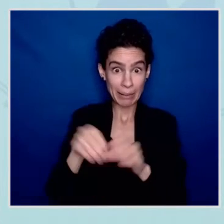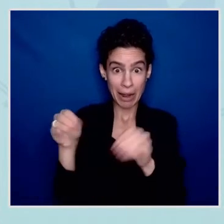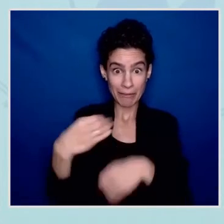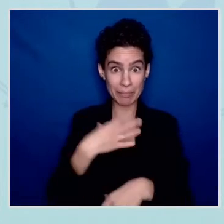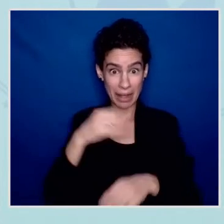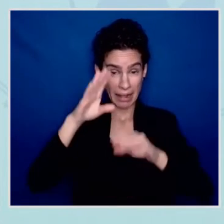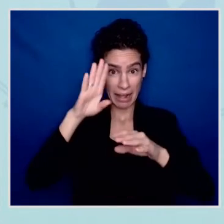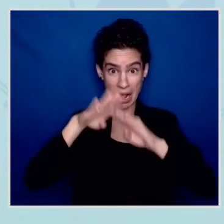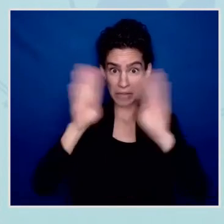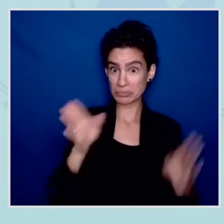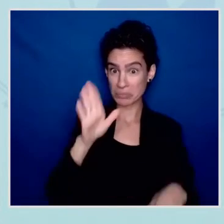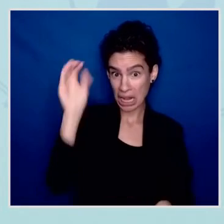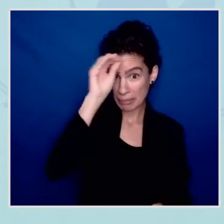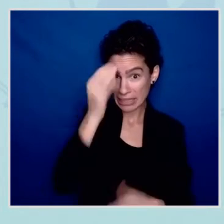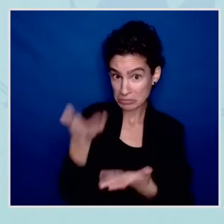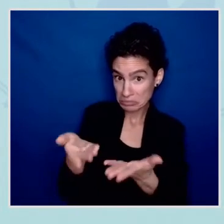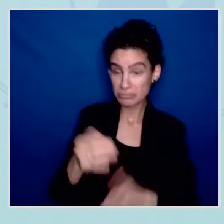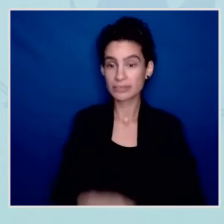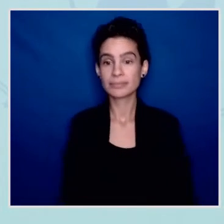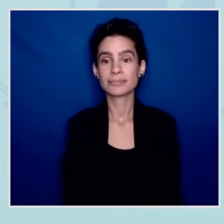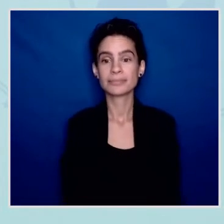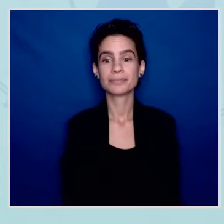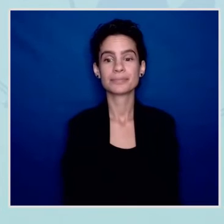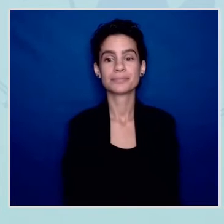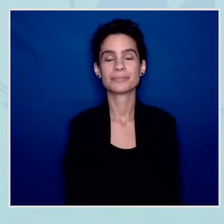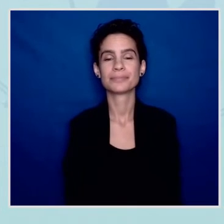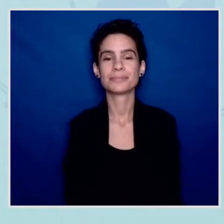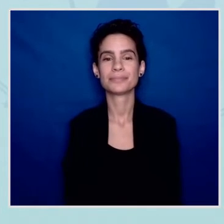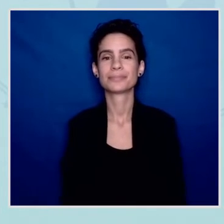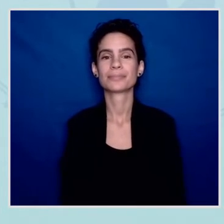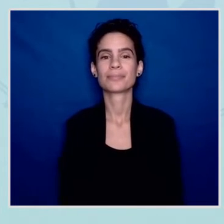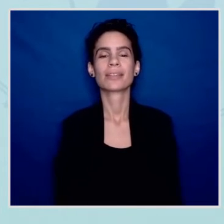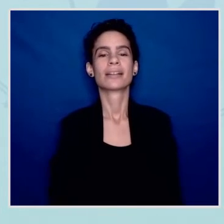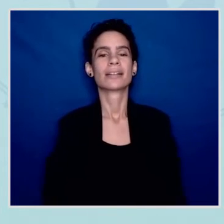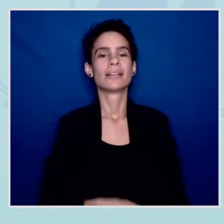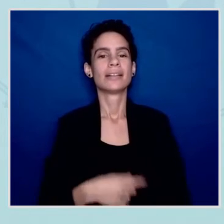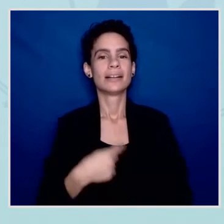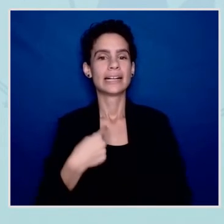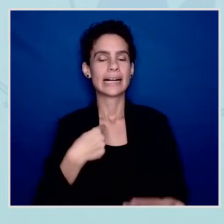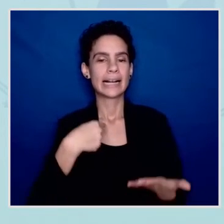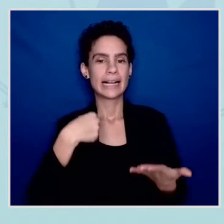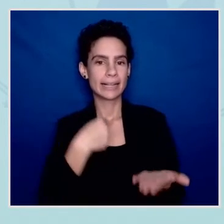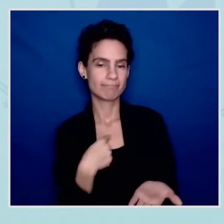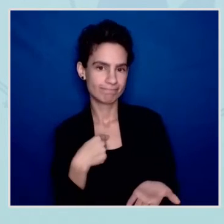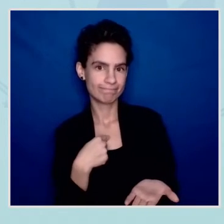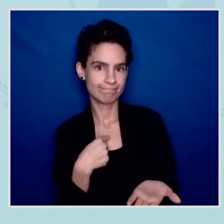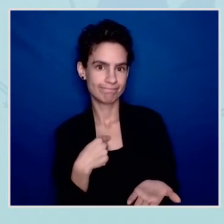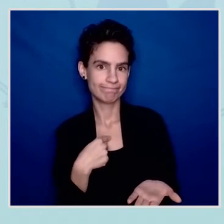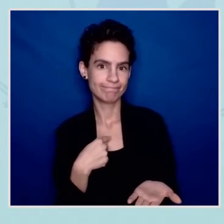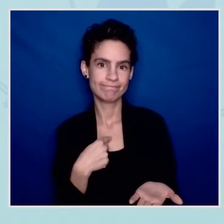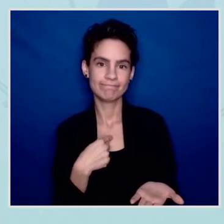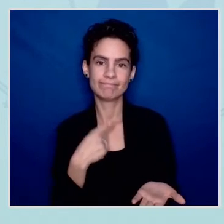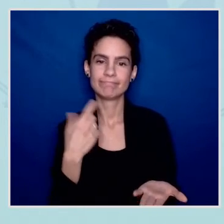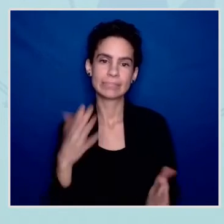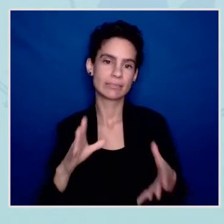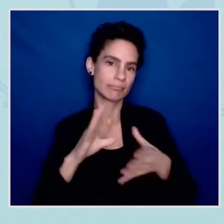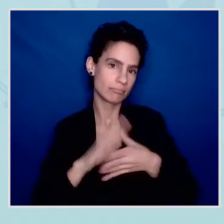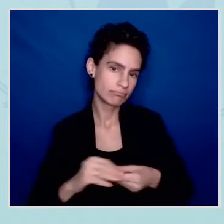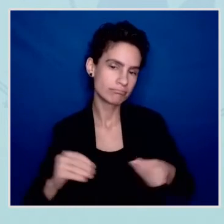INSERTION AT THE CAPITAL. GIVEN THE THREAT THAT HE POSES, MY QUESTION TO YOU IS NOT SO MUCH ABOUT THE ROLE THAT CONGRESS SHOULD PLAY IN IMPEACHMENT, BUT RATHER, SHOULD